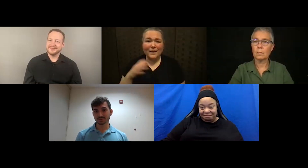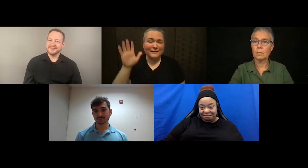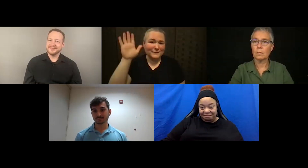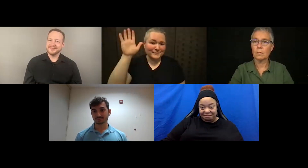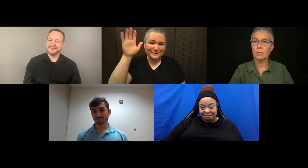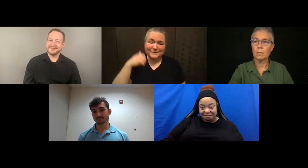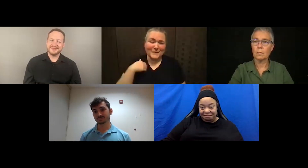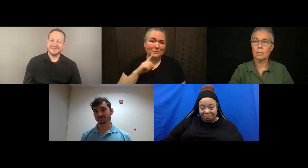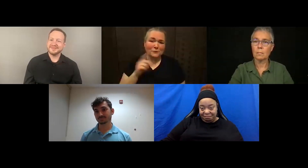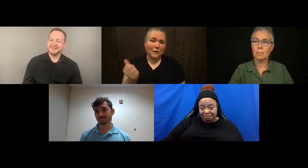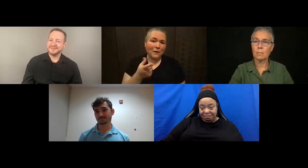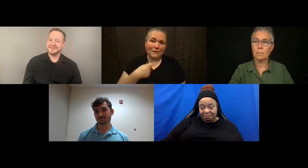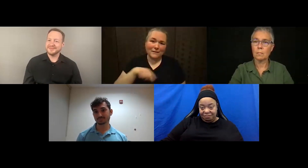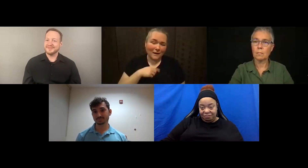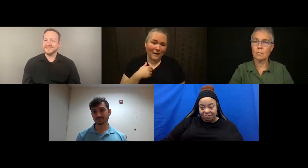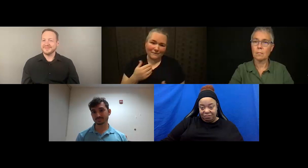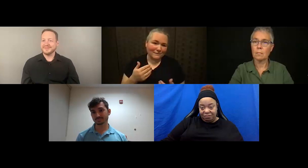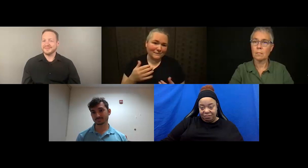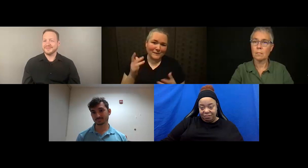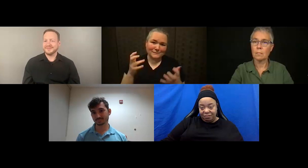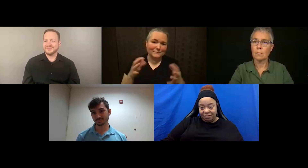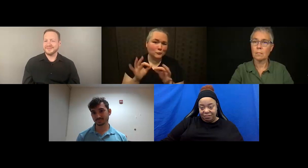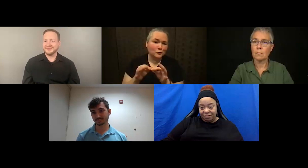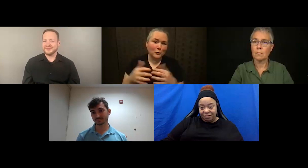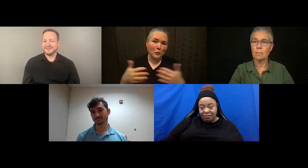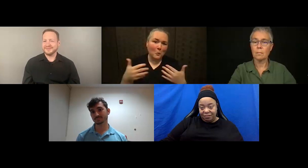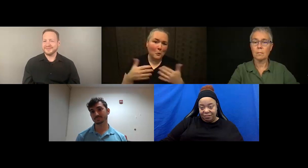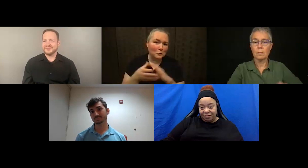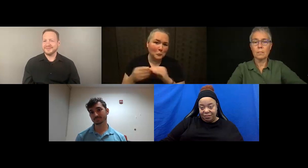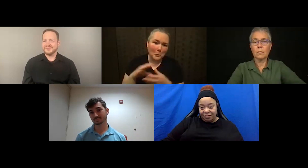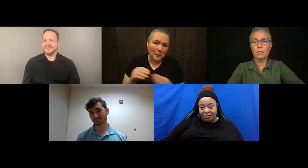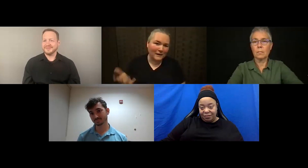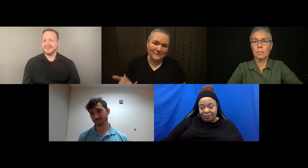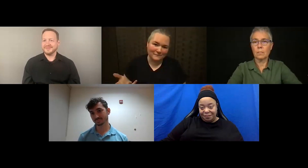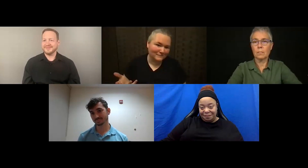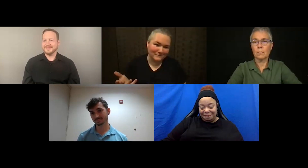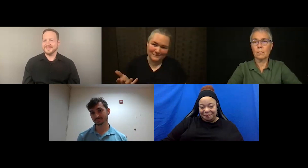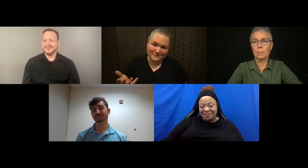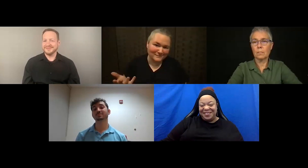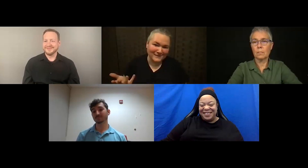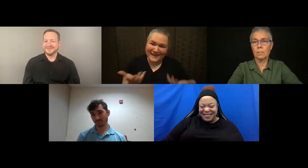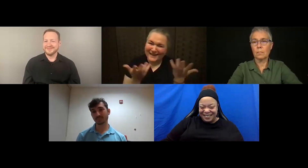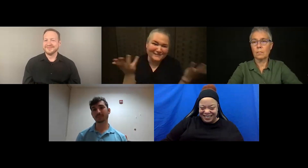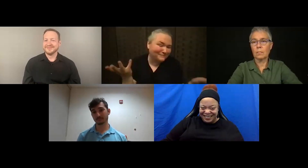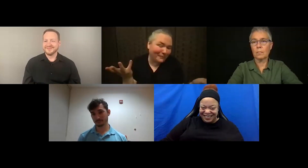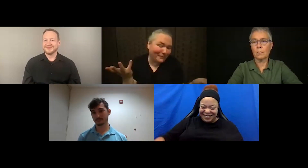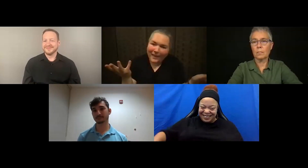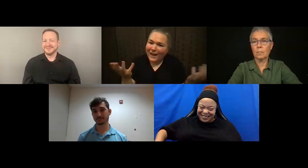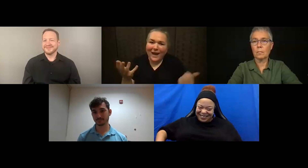Jillian: I'm sure all of us have interpreter horror stories that we have